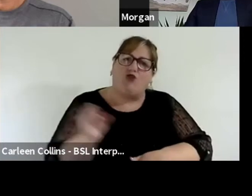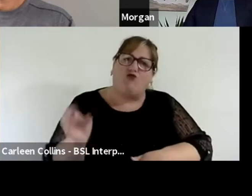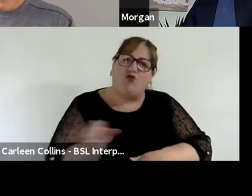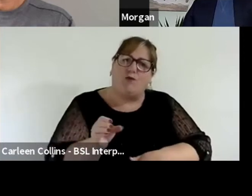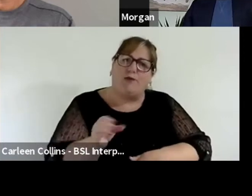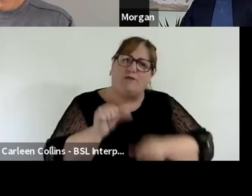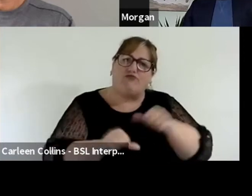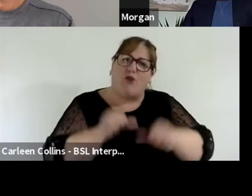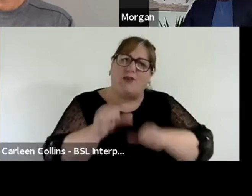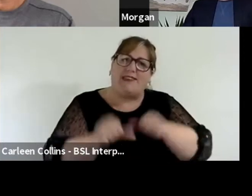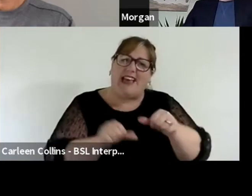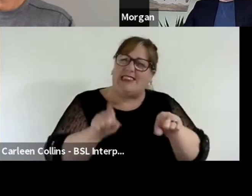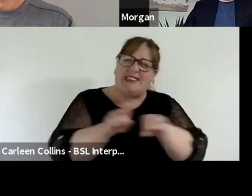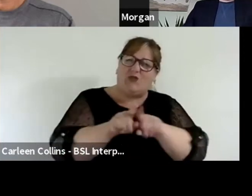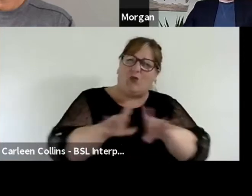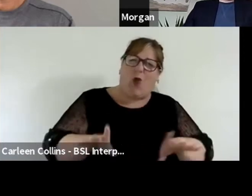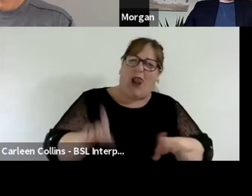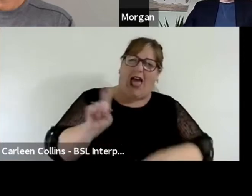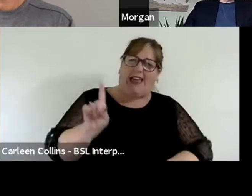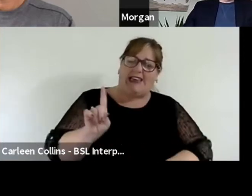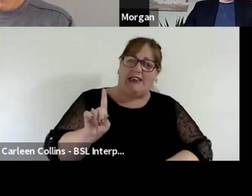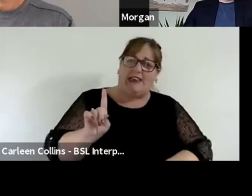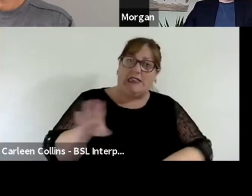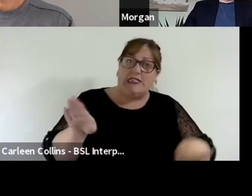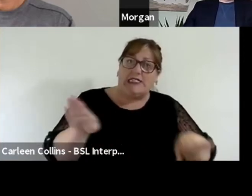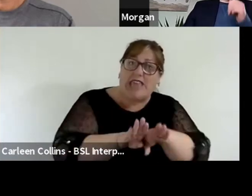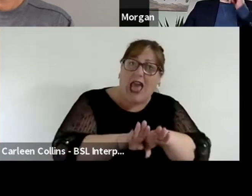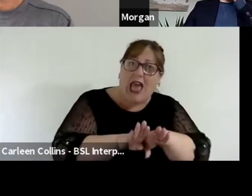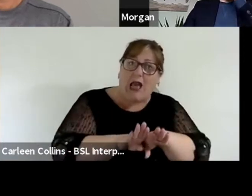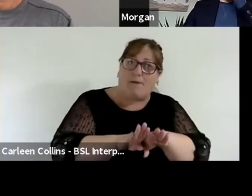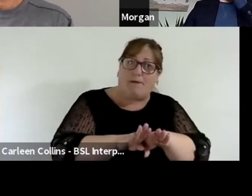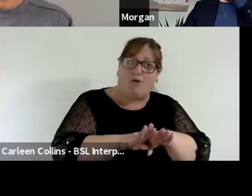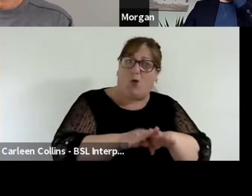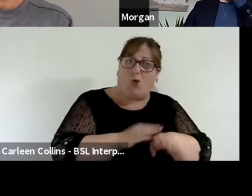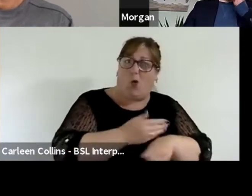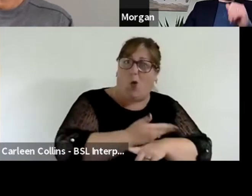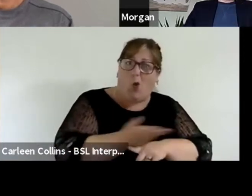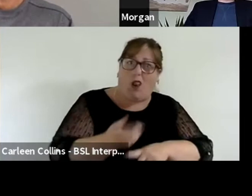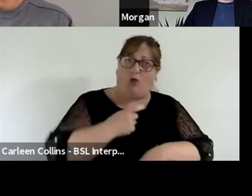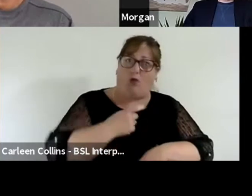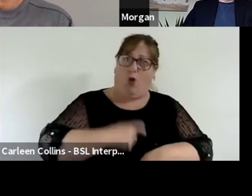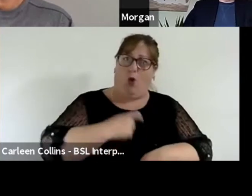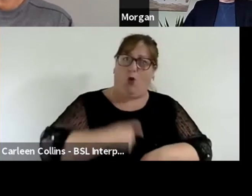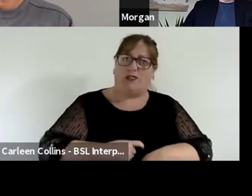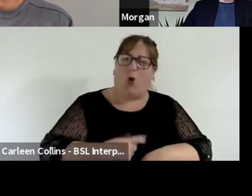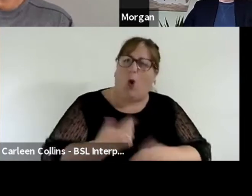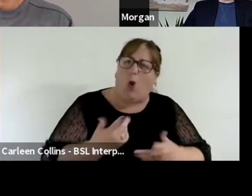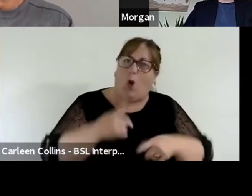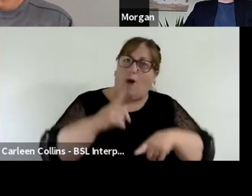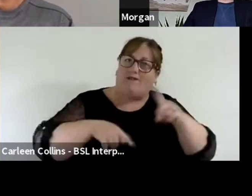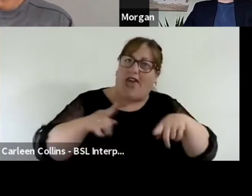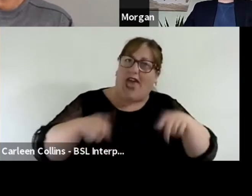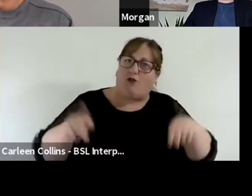I will stay with you again for a while. What does your recruitment process like like?